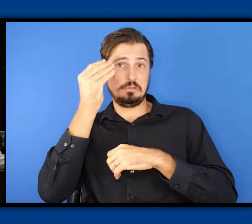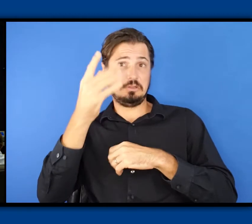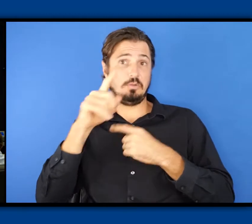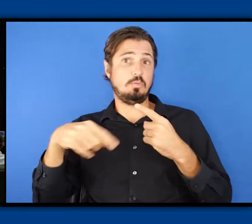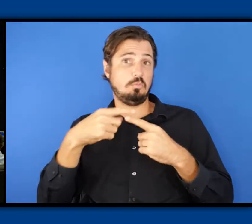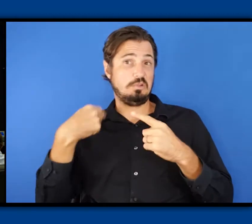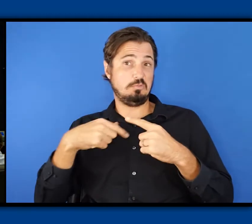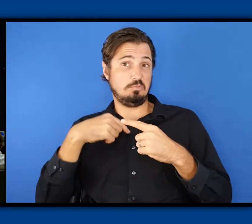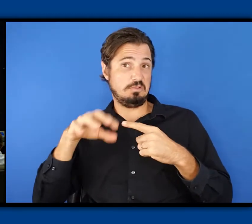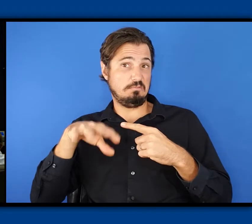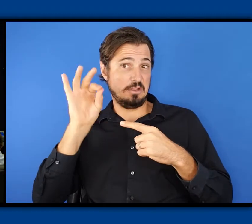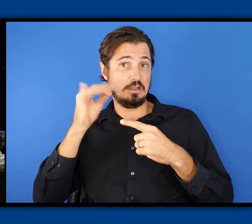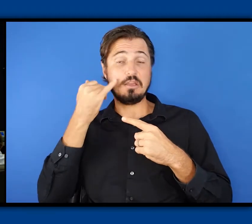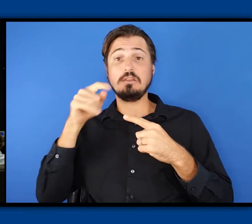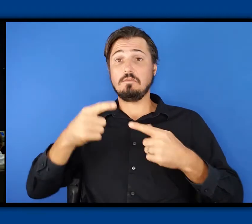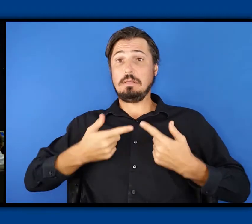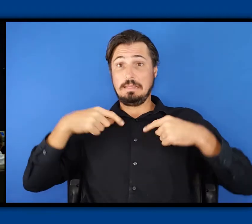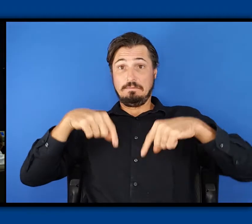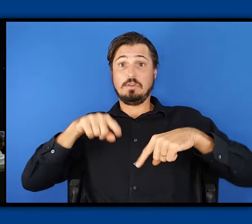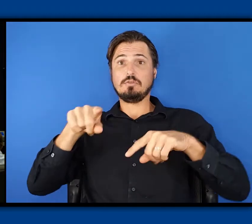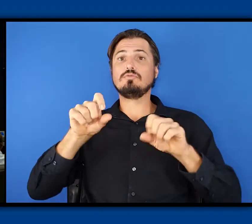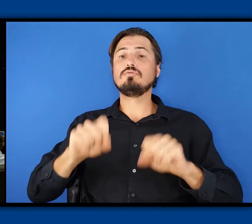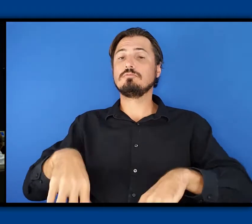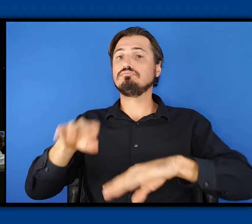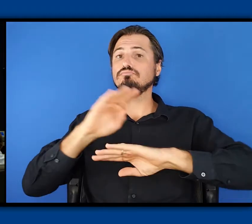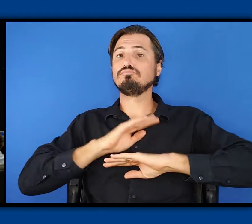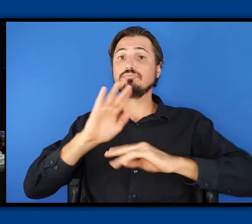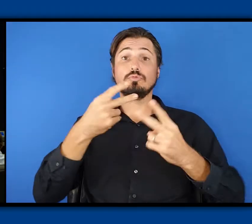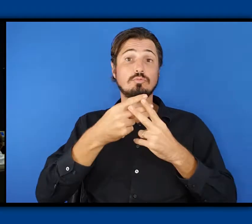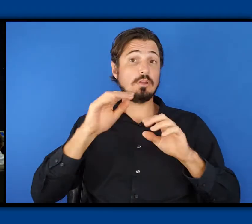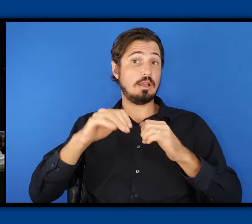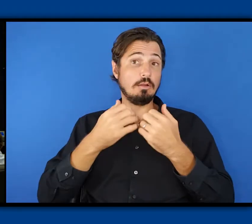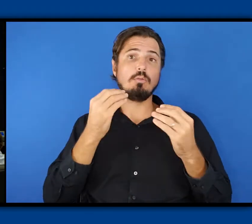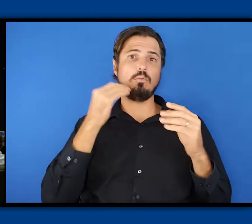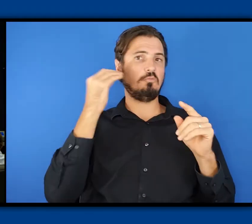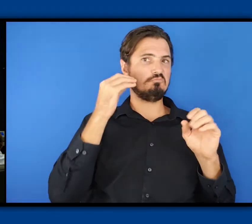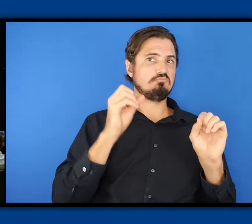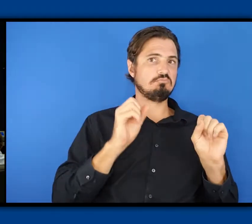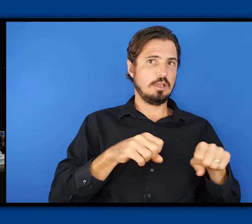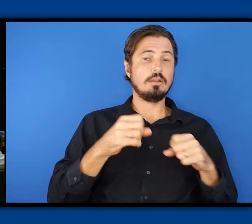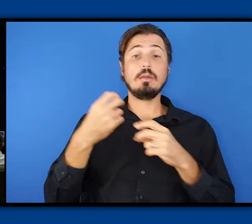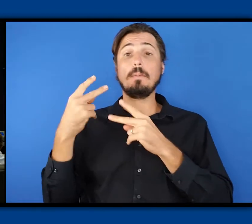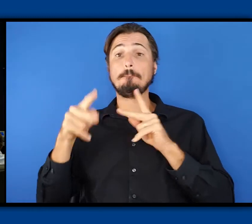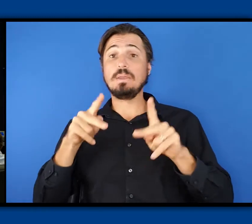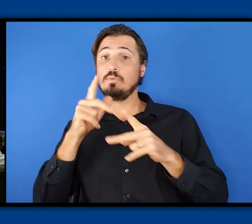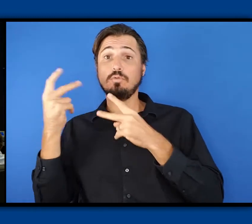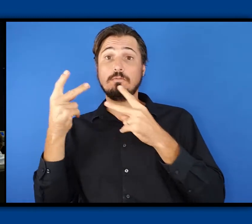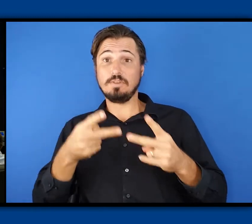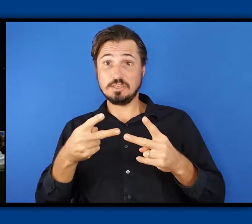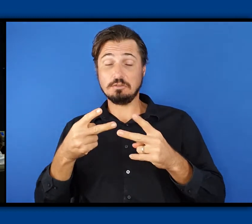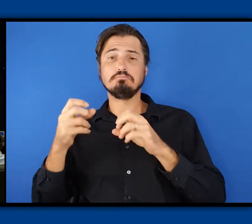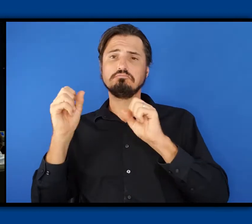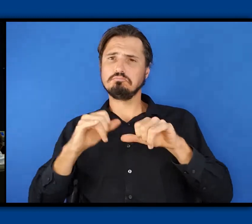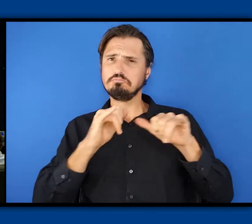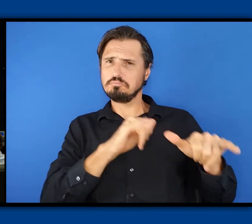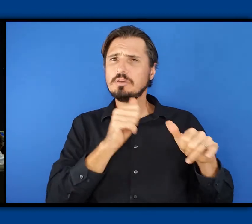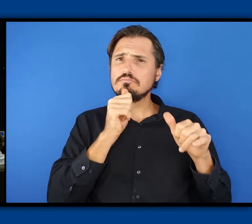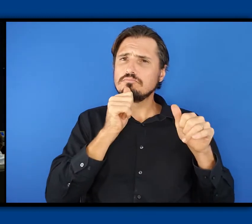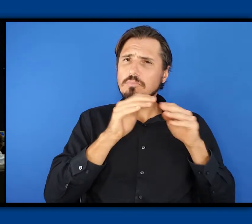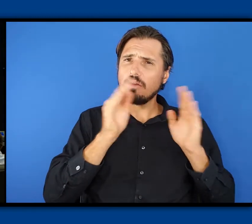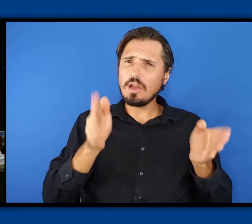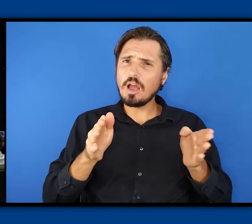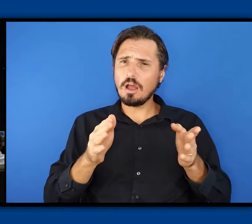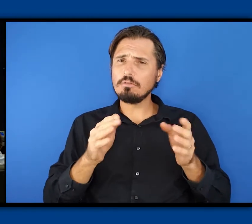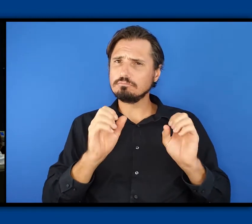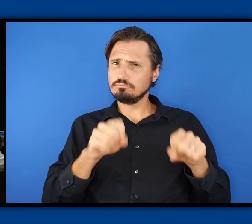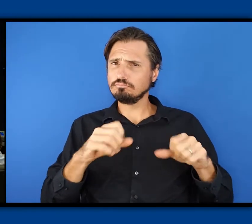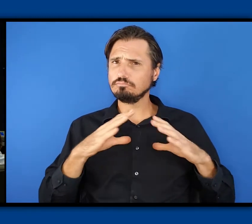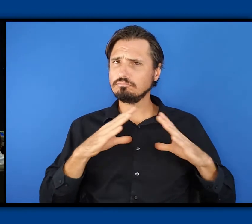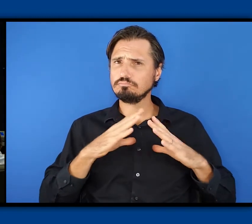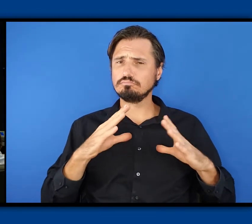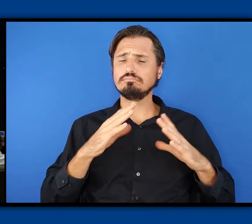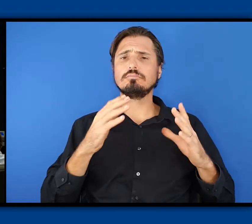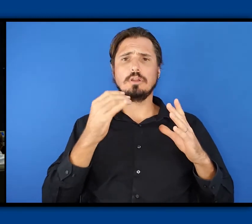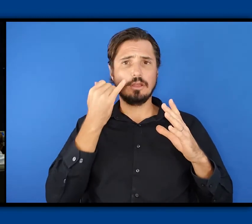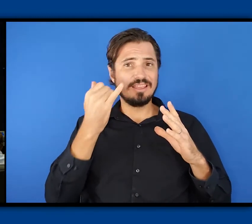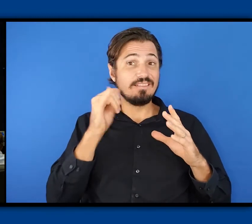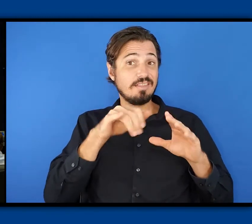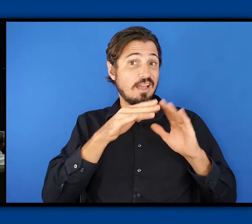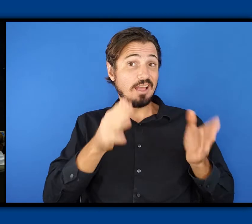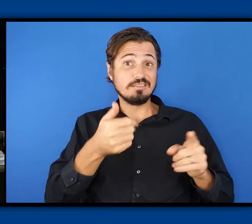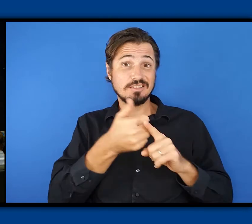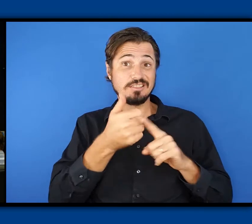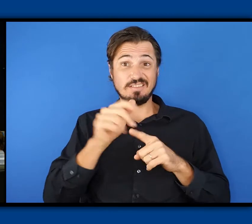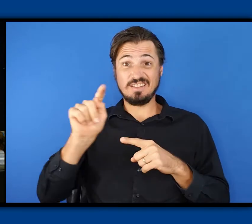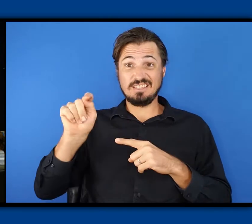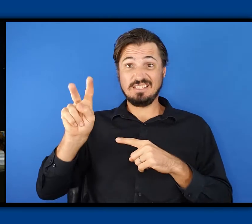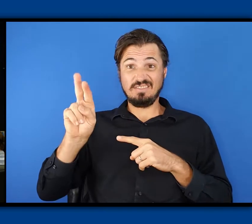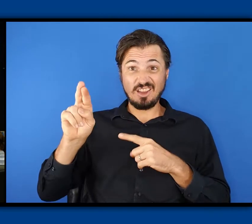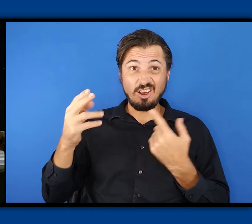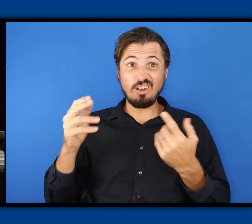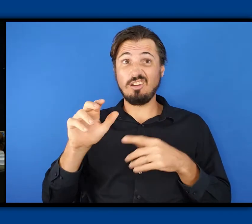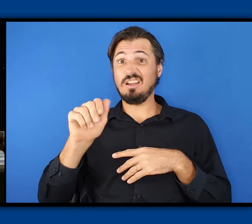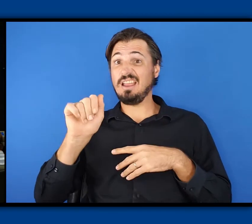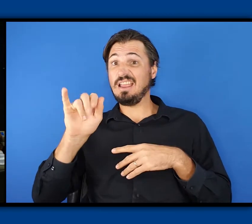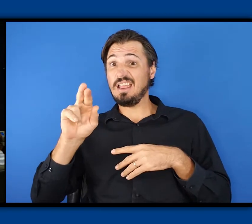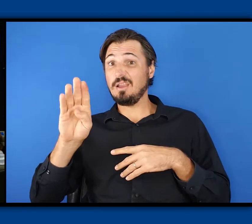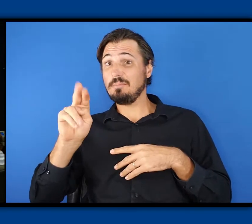If you are a resident, you may fulfill your quarantine at home. Visitors are also allowed to stay at a private residence, so long as the property is NOT a listed TVR, such as an AirBnB or VRBO,